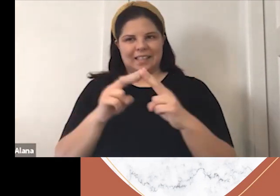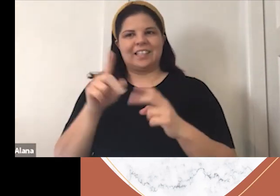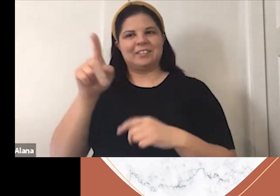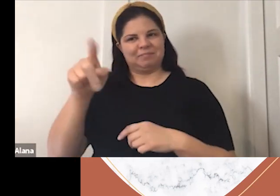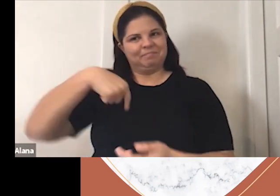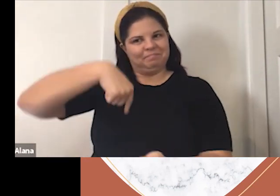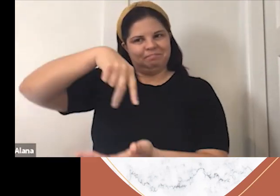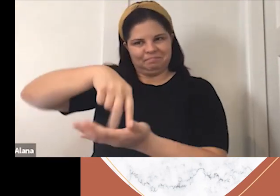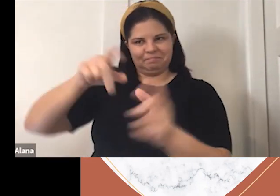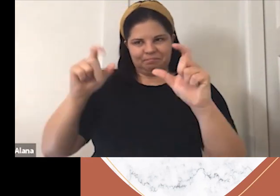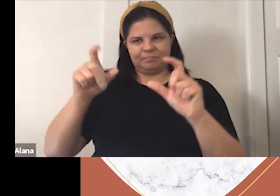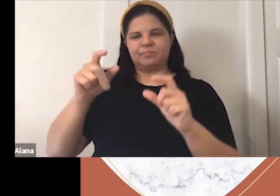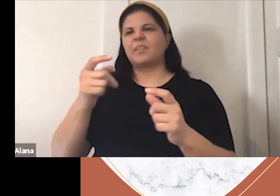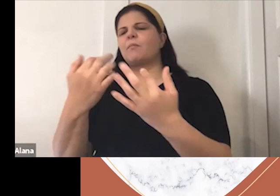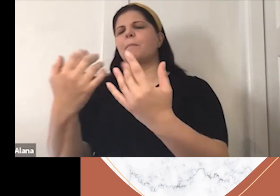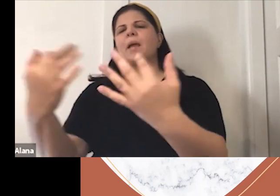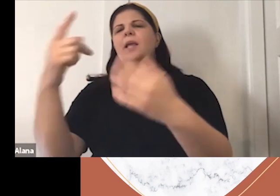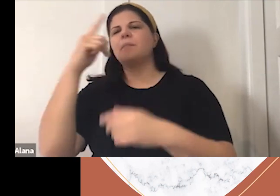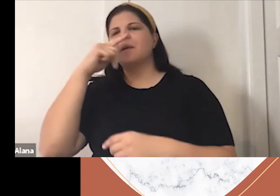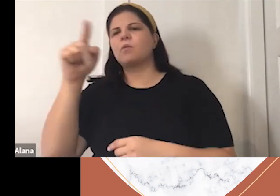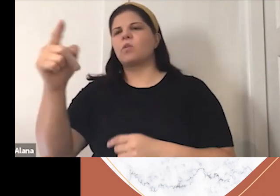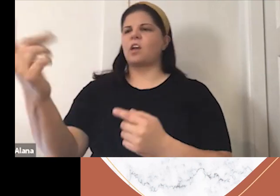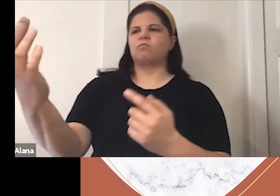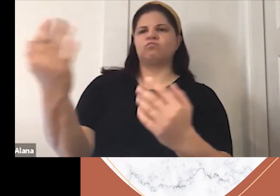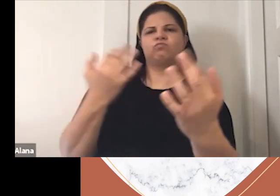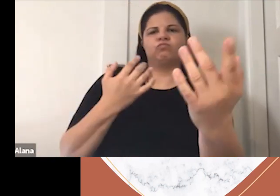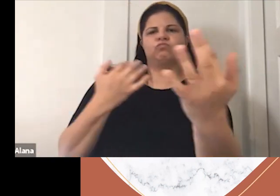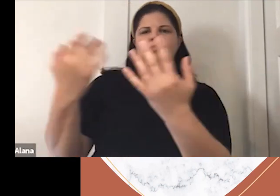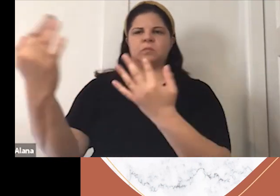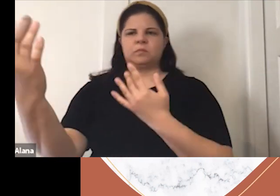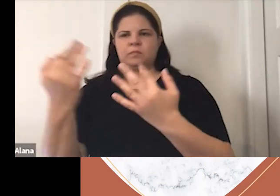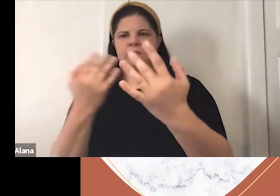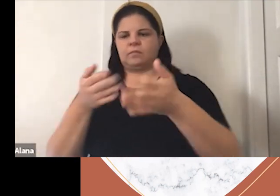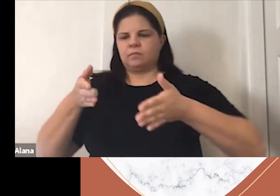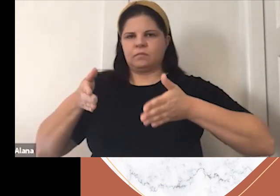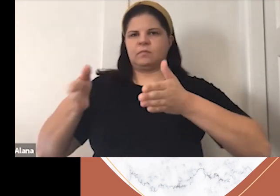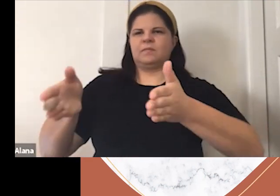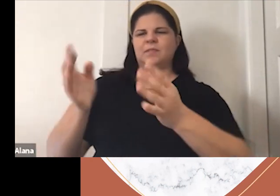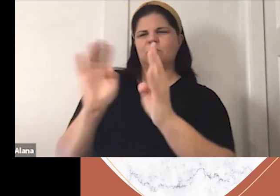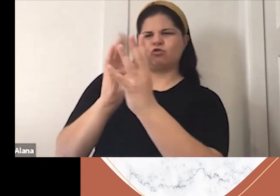There are multiple people walking towards me down the crowded street.